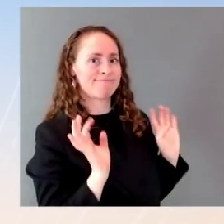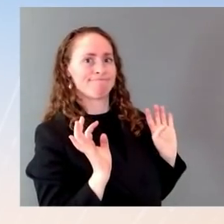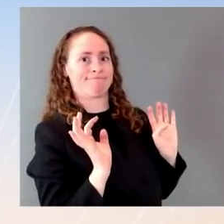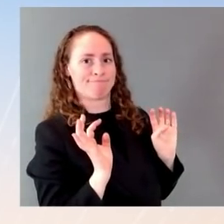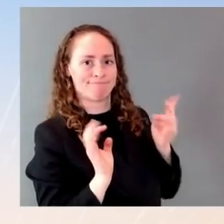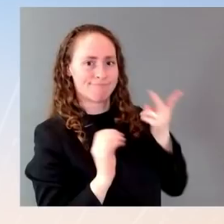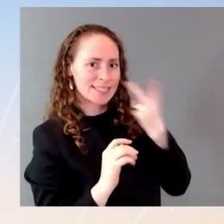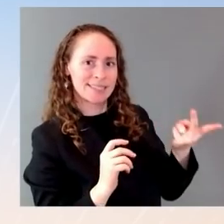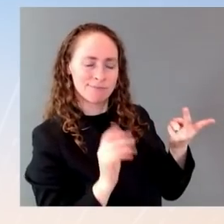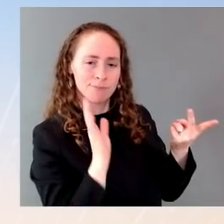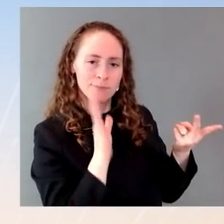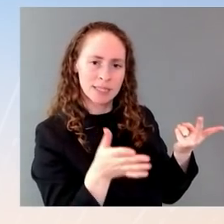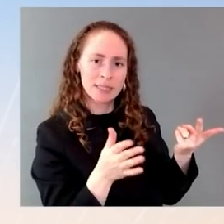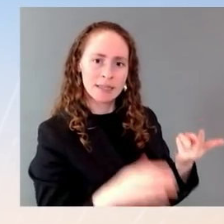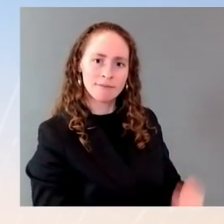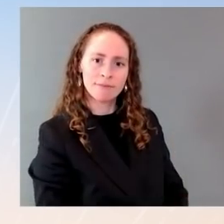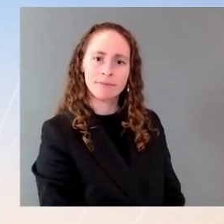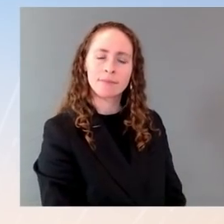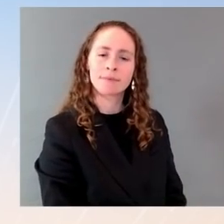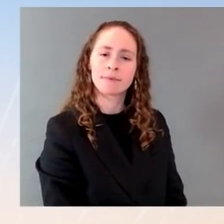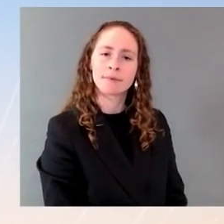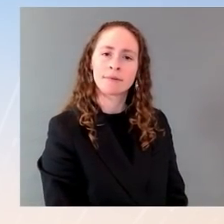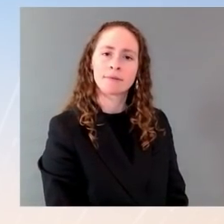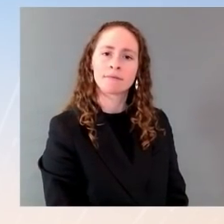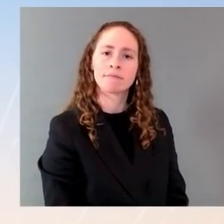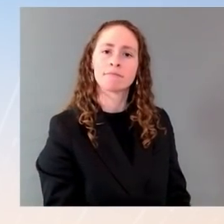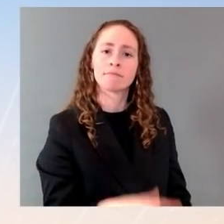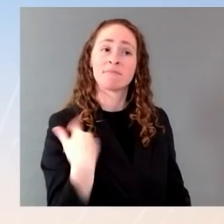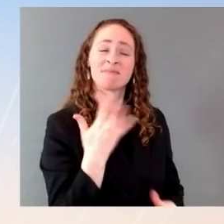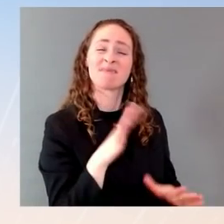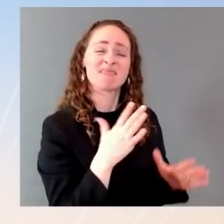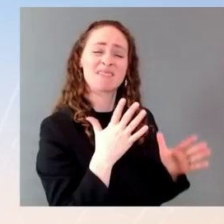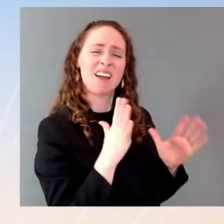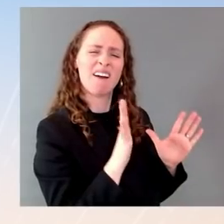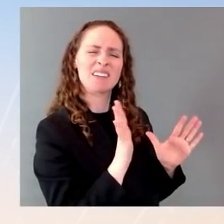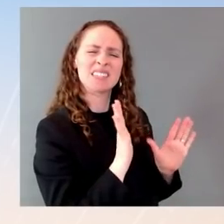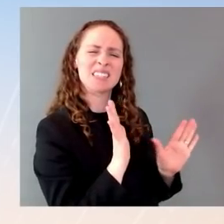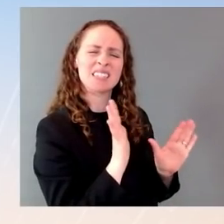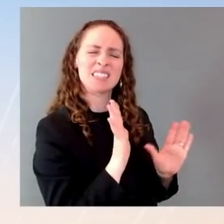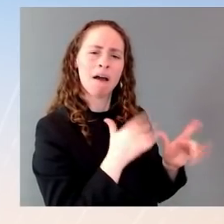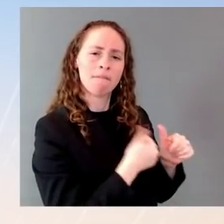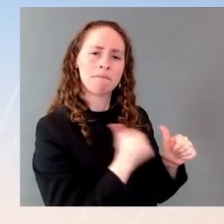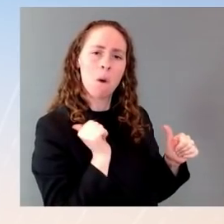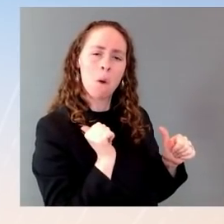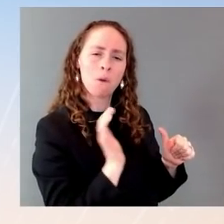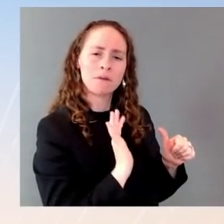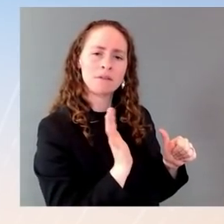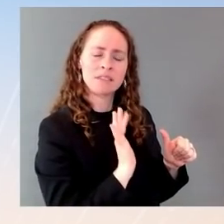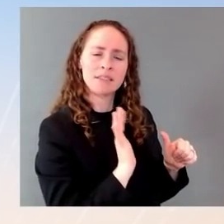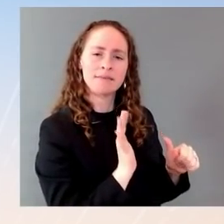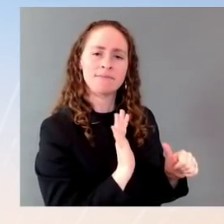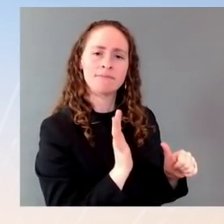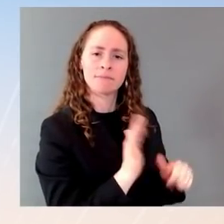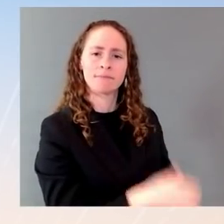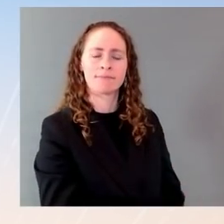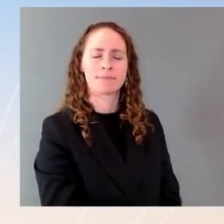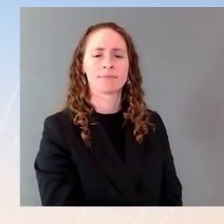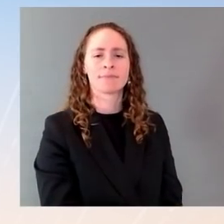and that we want to have a diplomatic pa- -- we have a diplomatic path forward to have these discussions. But I think that will be clear.